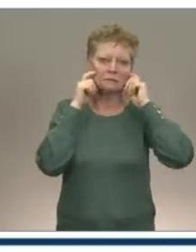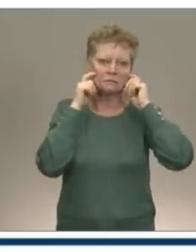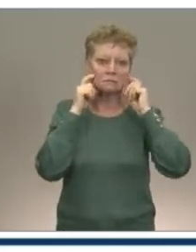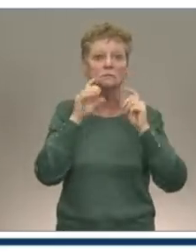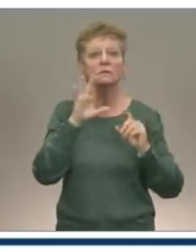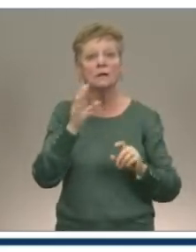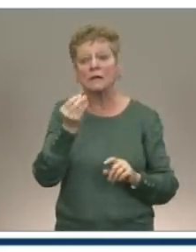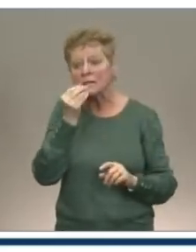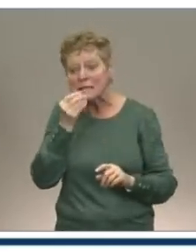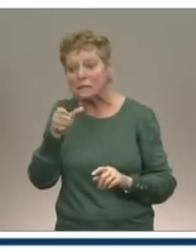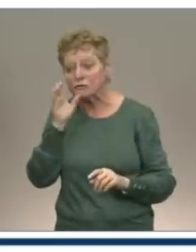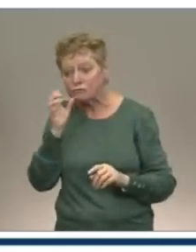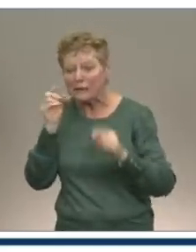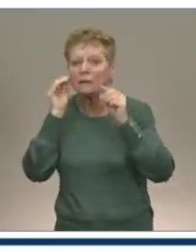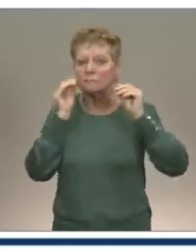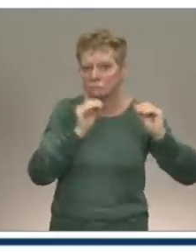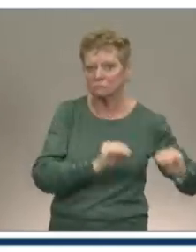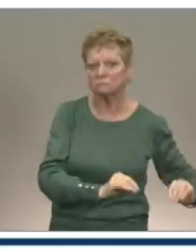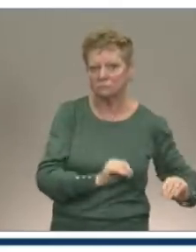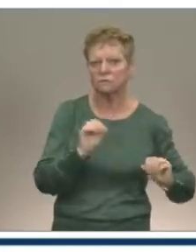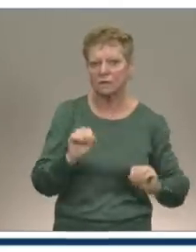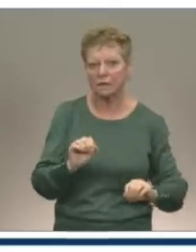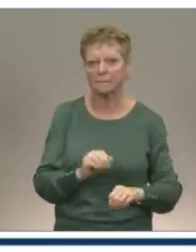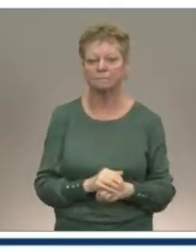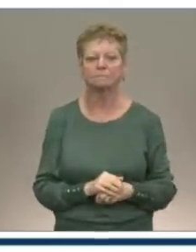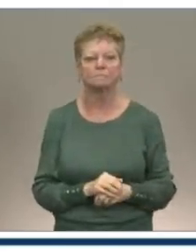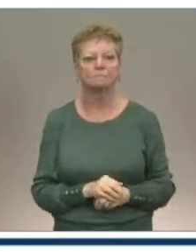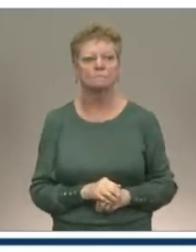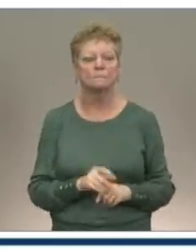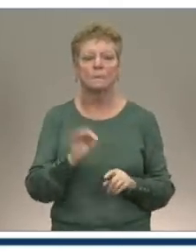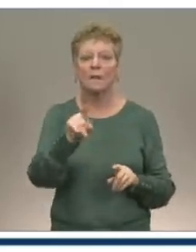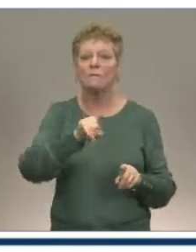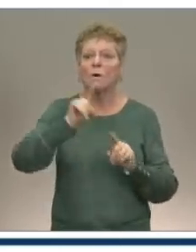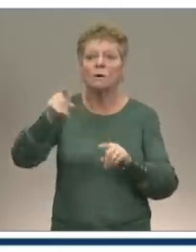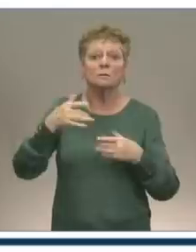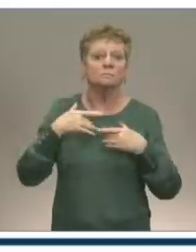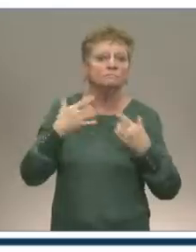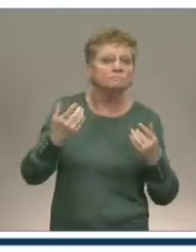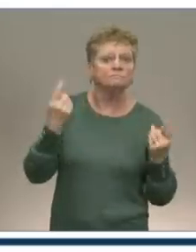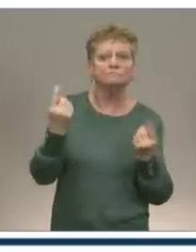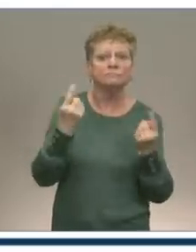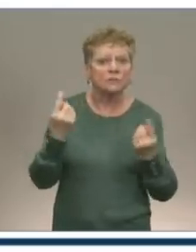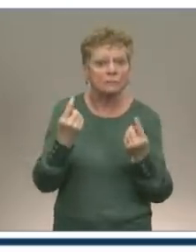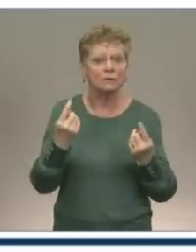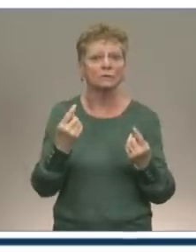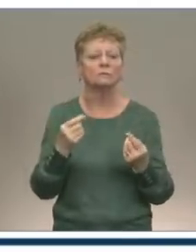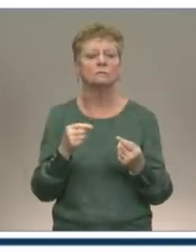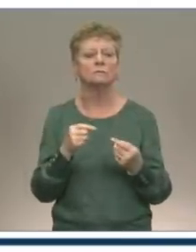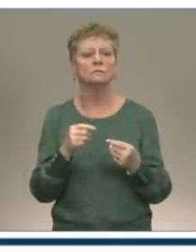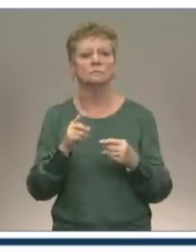outdoor events proof of vaccination is required uh unless you unless it's impossible to set up an